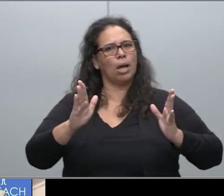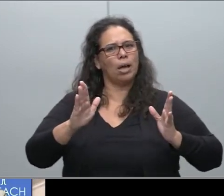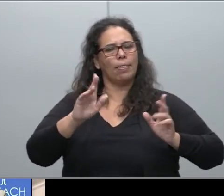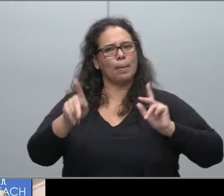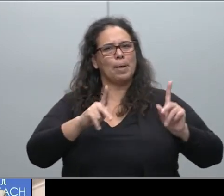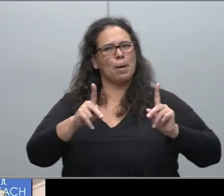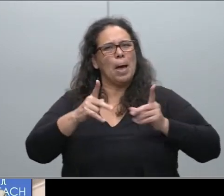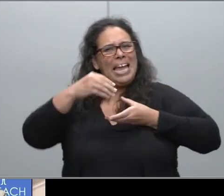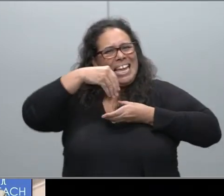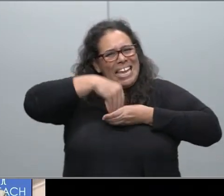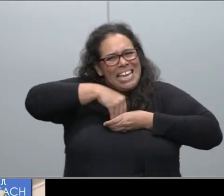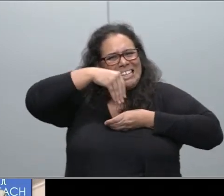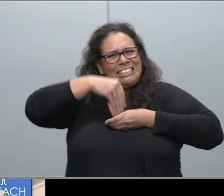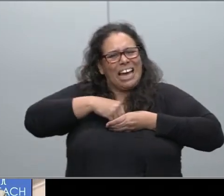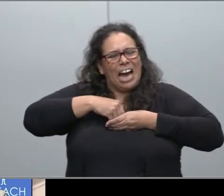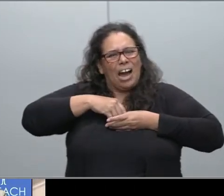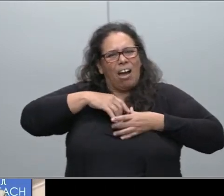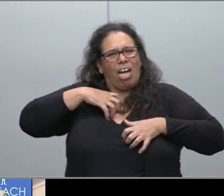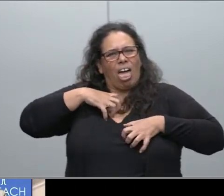It built trust and led to great work. Yay.